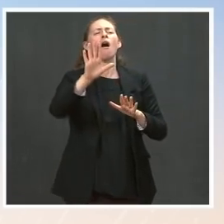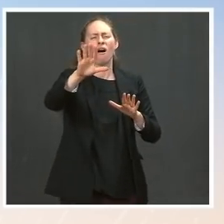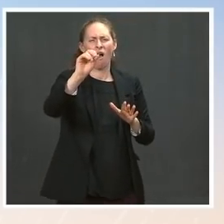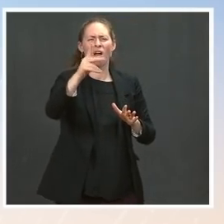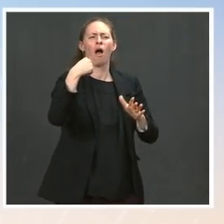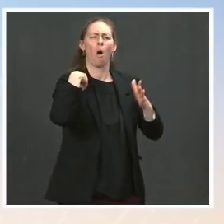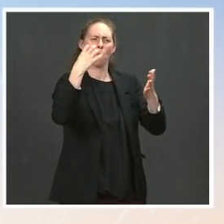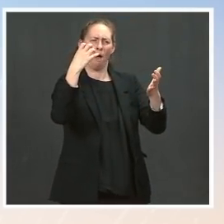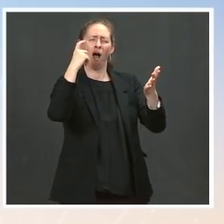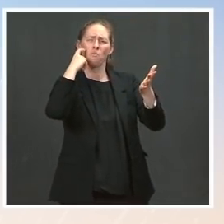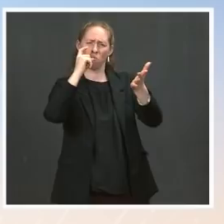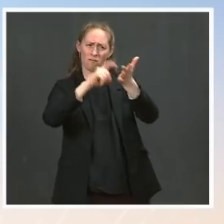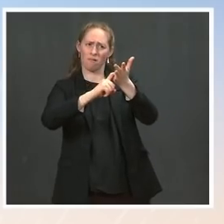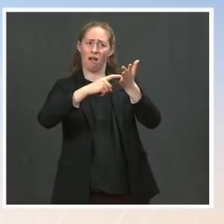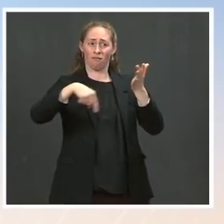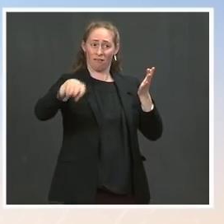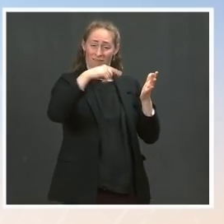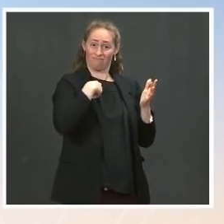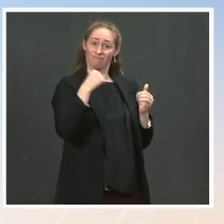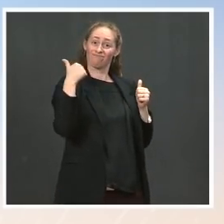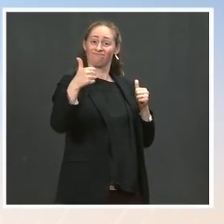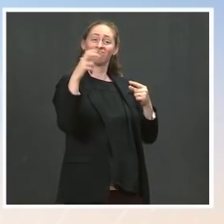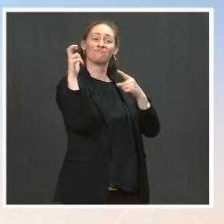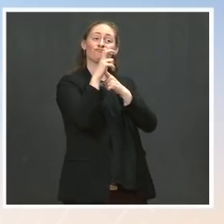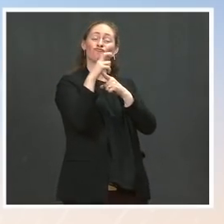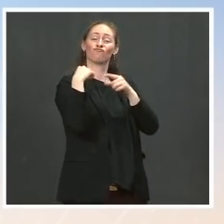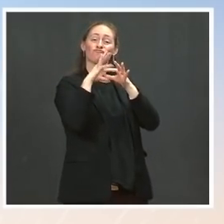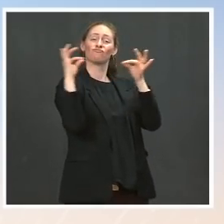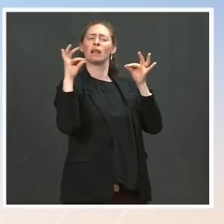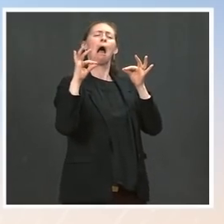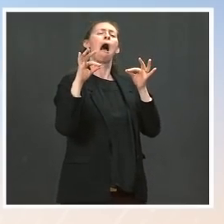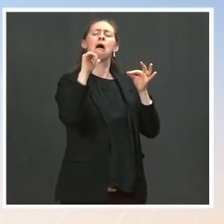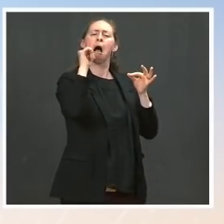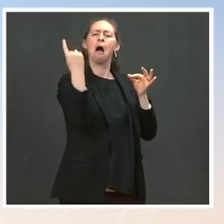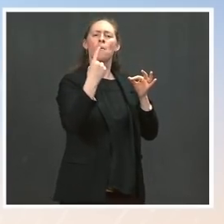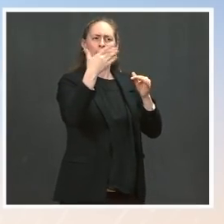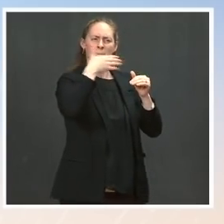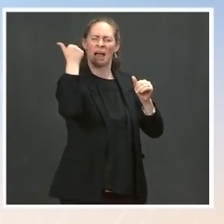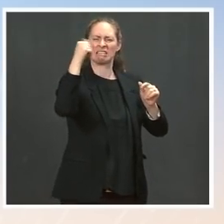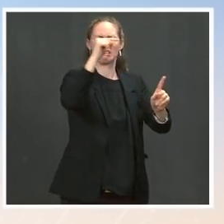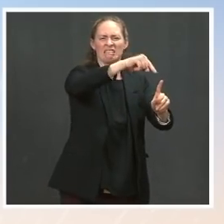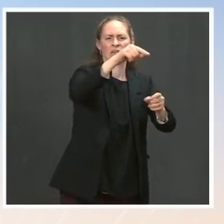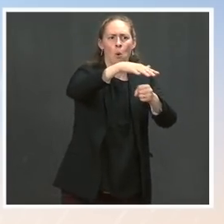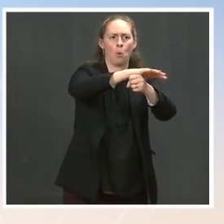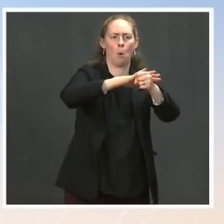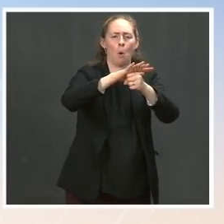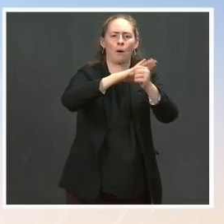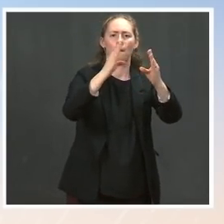That's why we're working with these local organizations and groups -- because we certainly know that President Biden and Vice President Harris